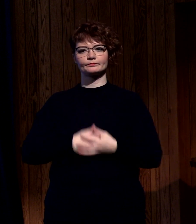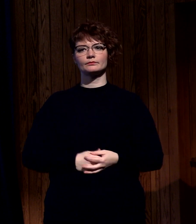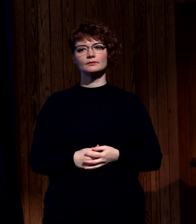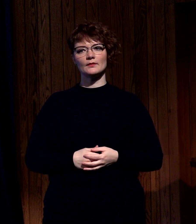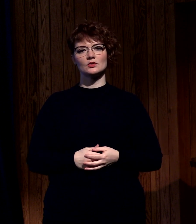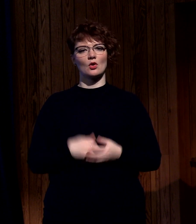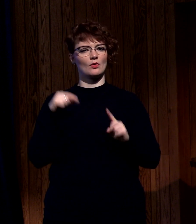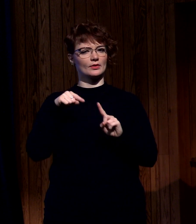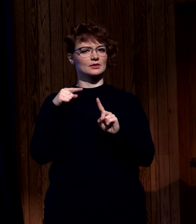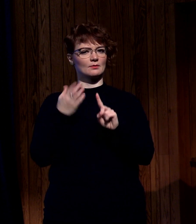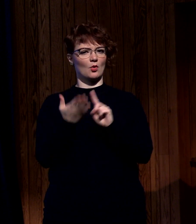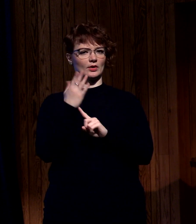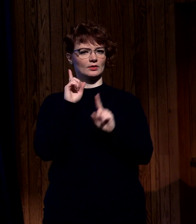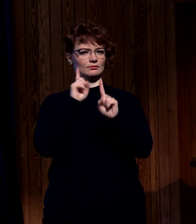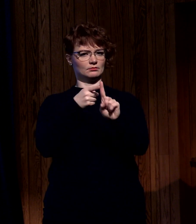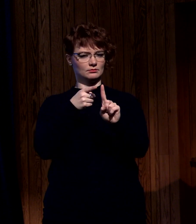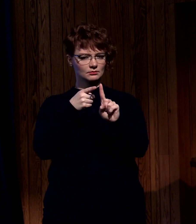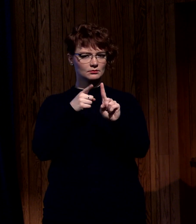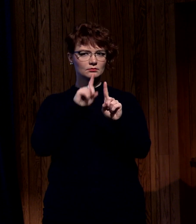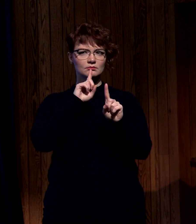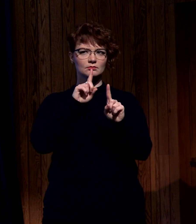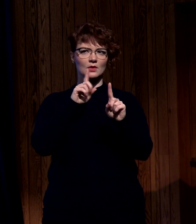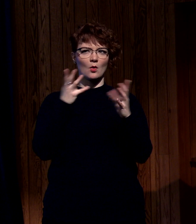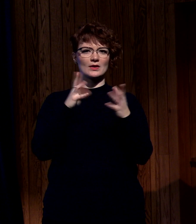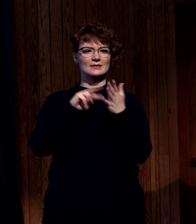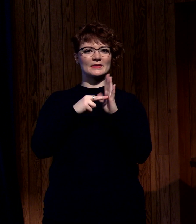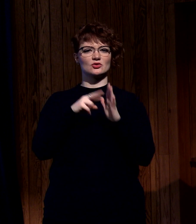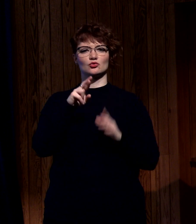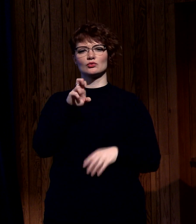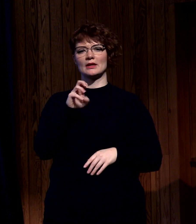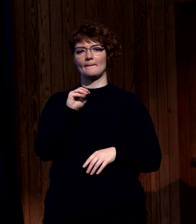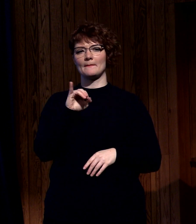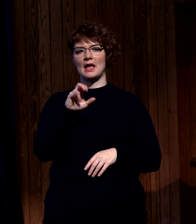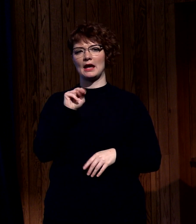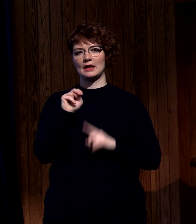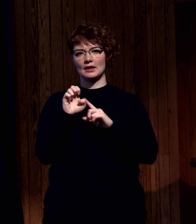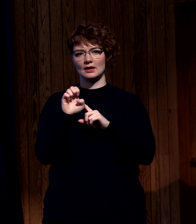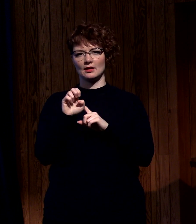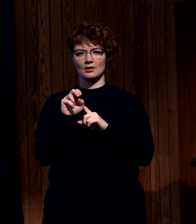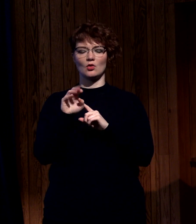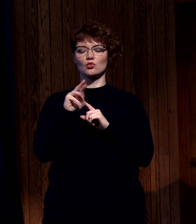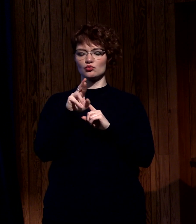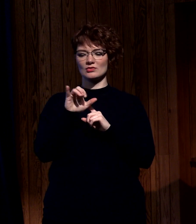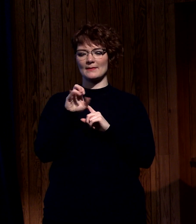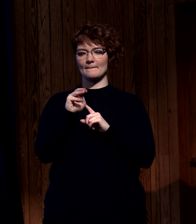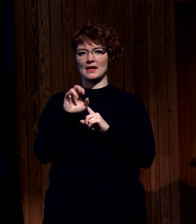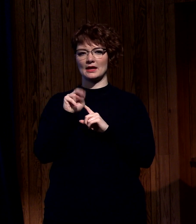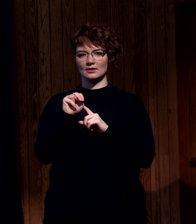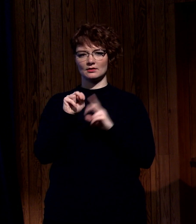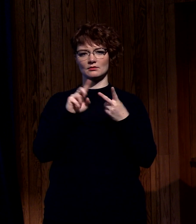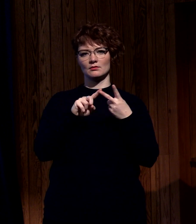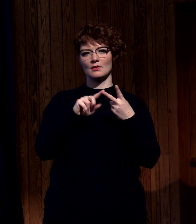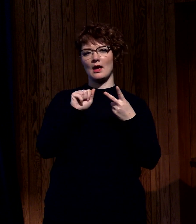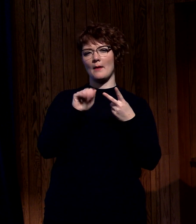does it mean to remain or the word I'll use more often is abide. Some of your translations may say that, what does it mean